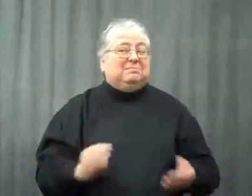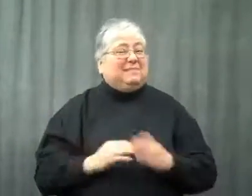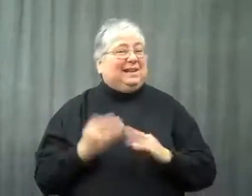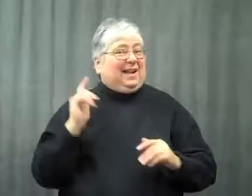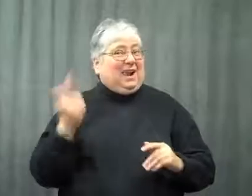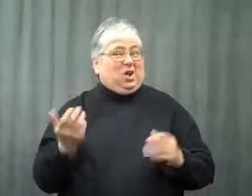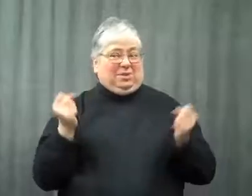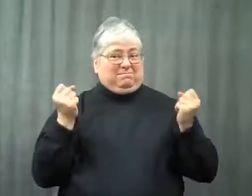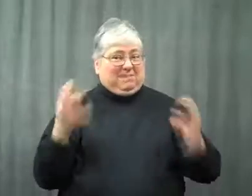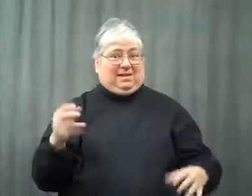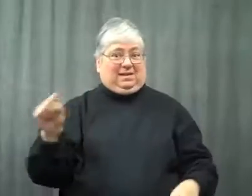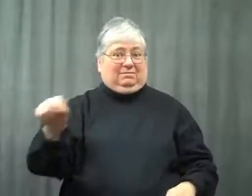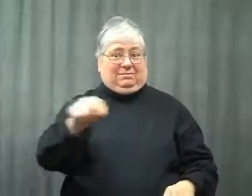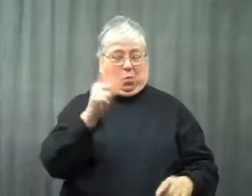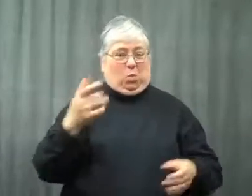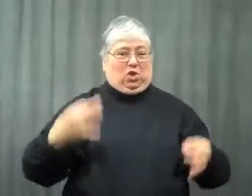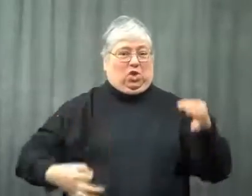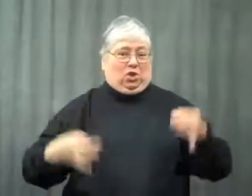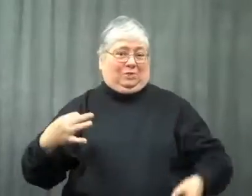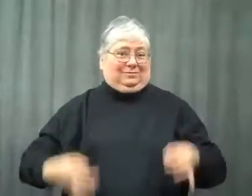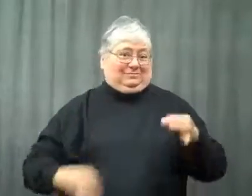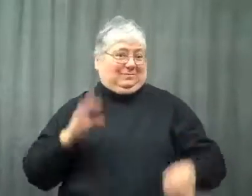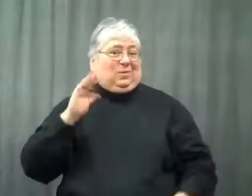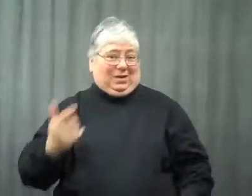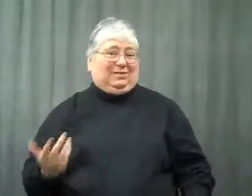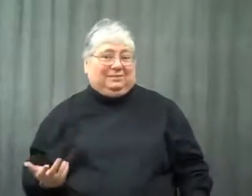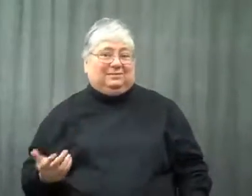That means many of them are probably going to face charges.